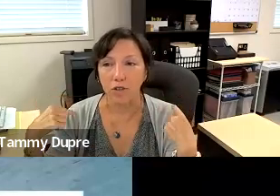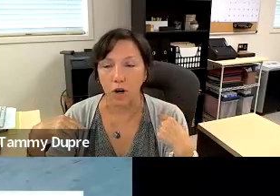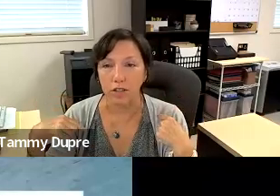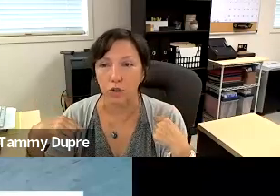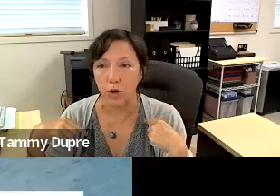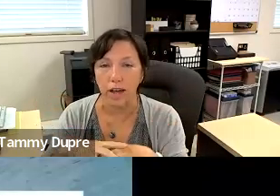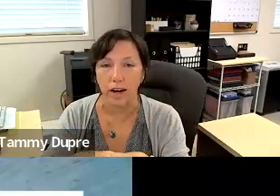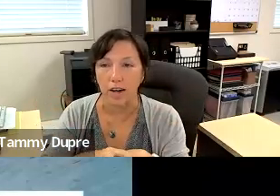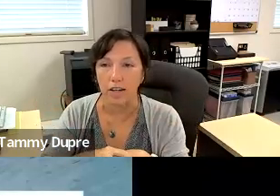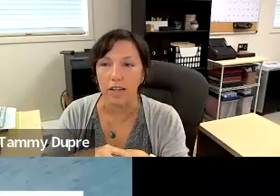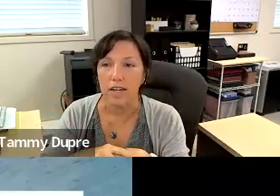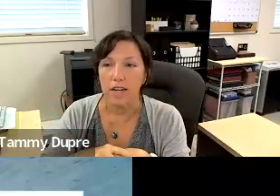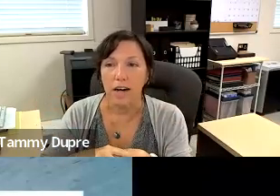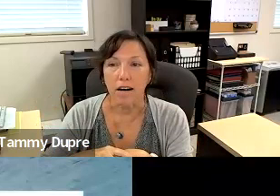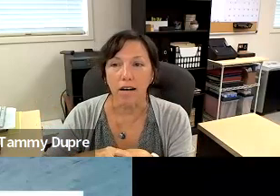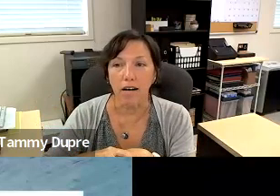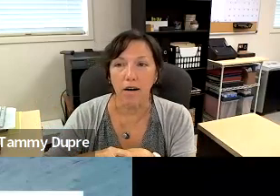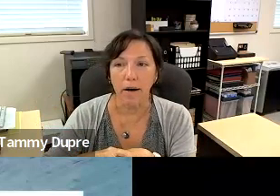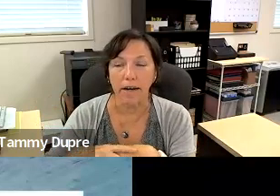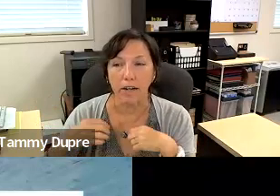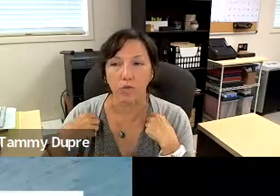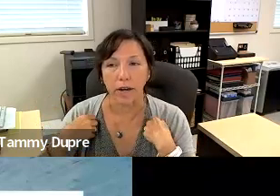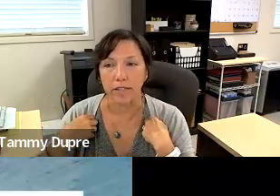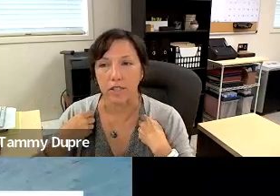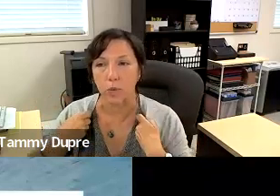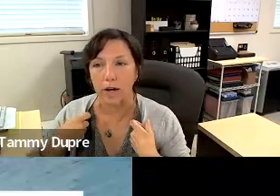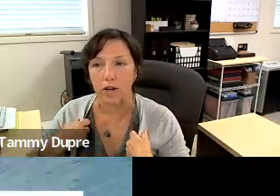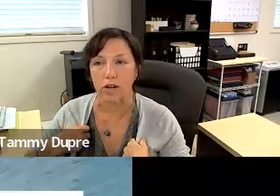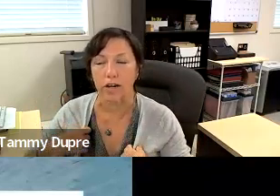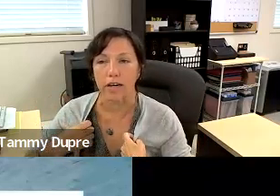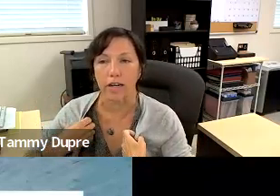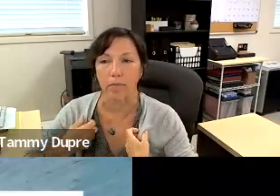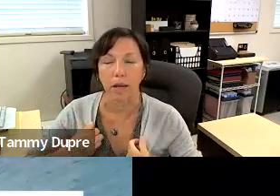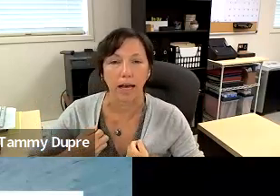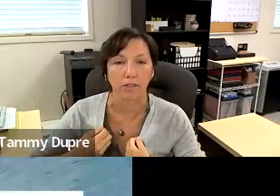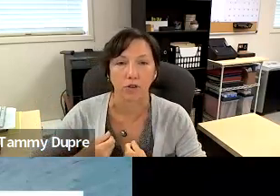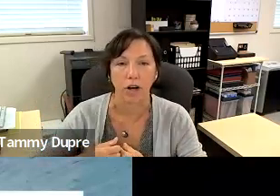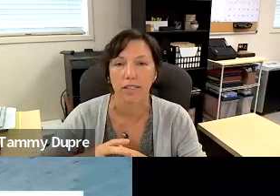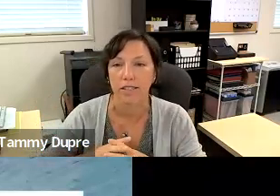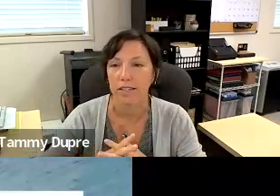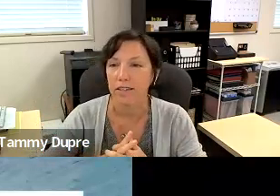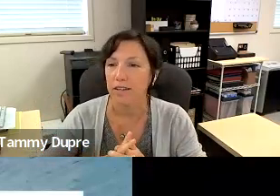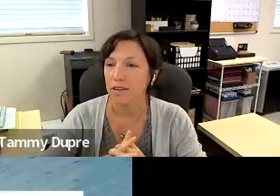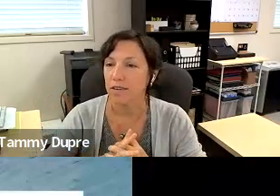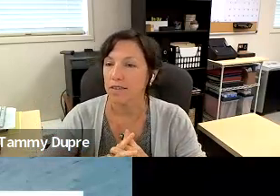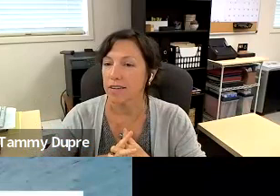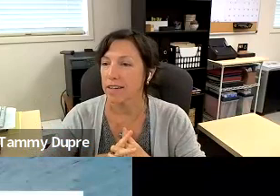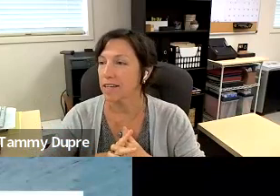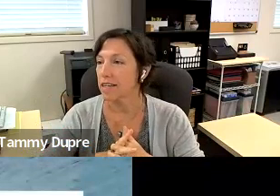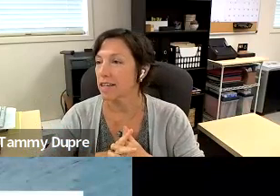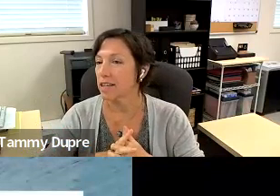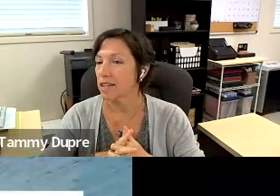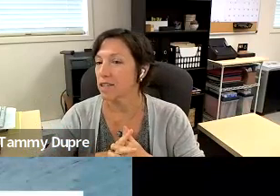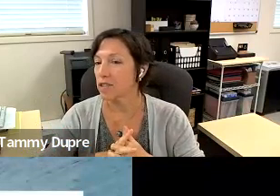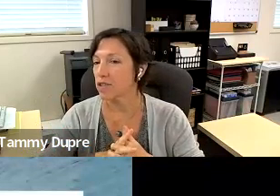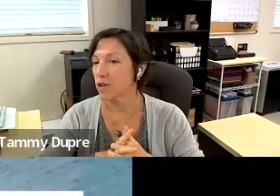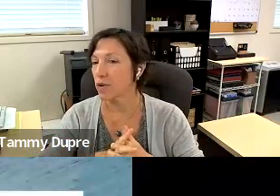Hi, how a dark short hair. And a grace sweater and a black dress.